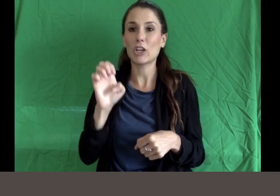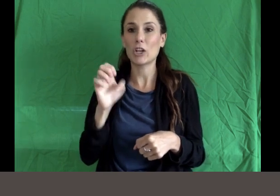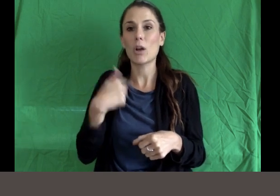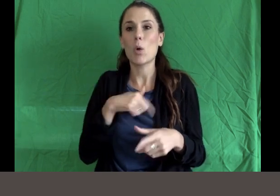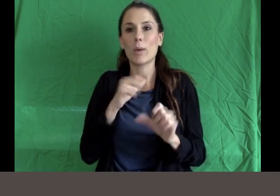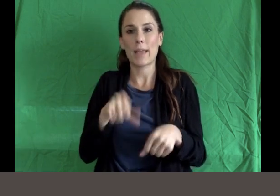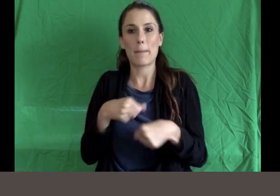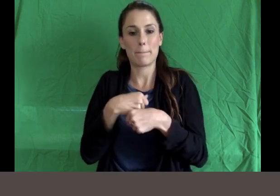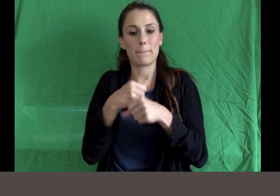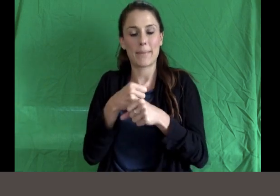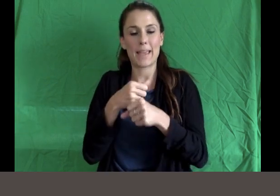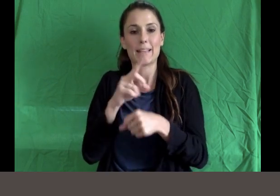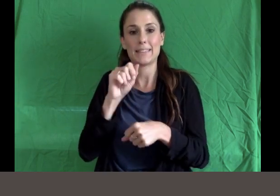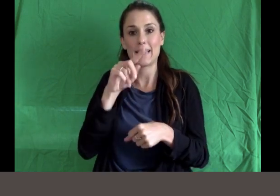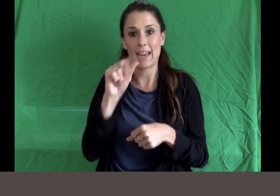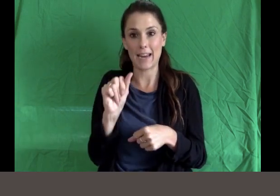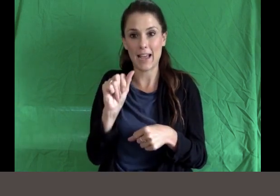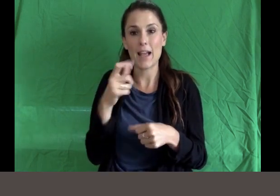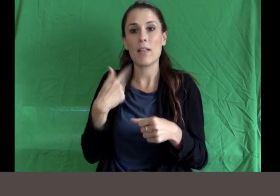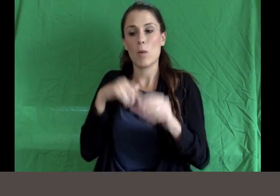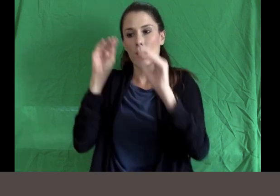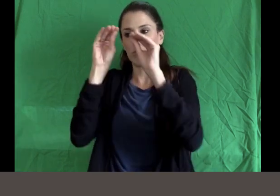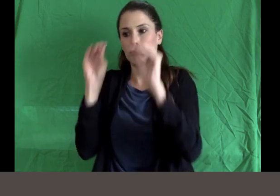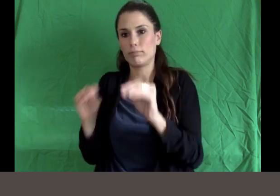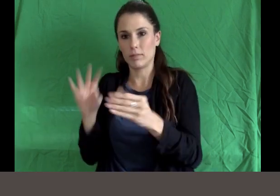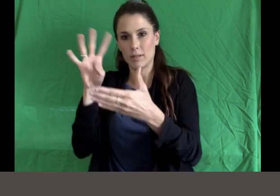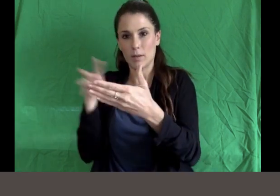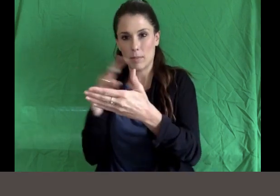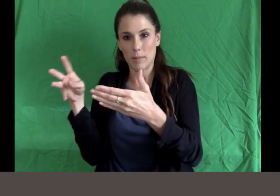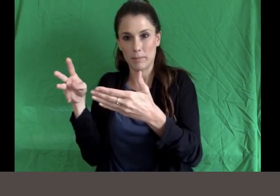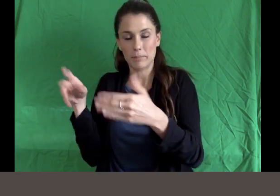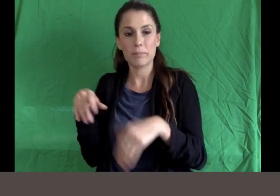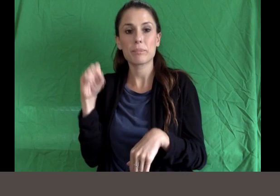we're charting onto our plot here you can see a very basic layout all I have is a single